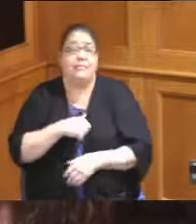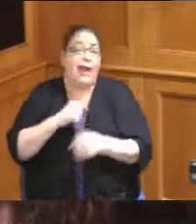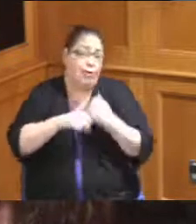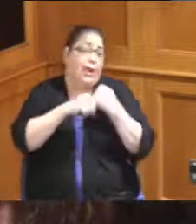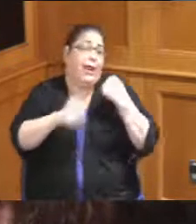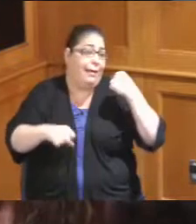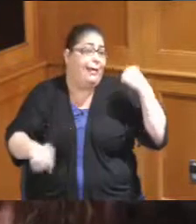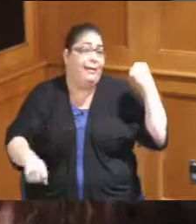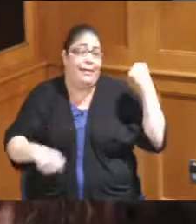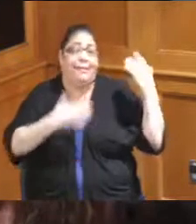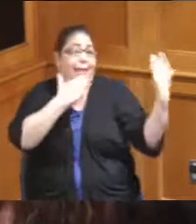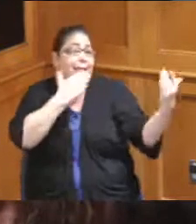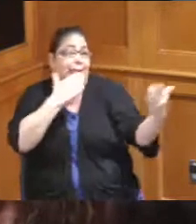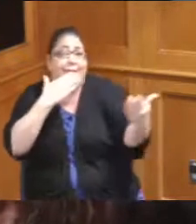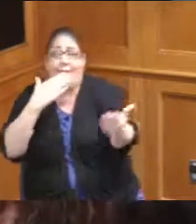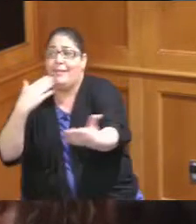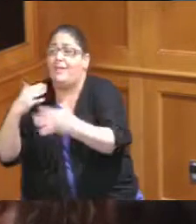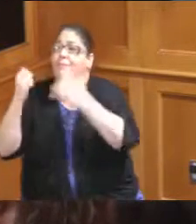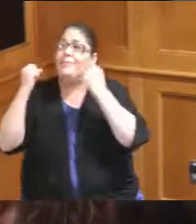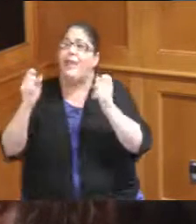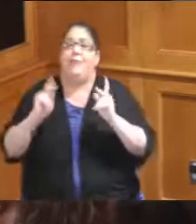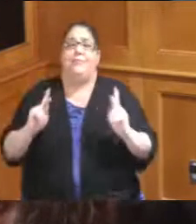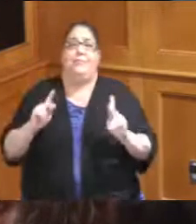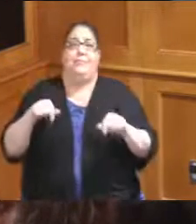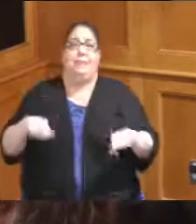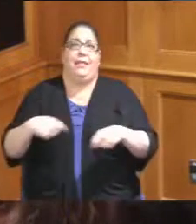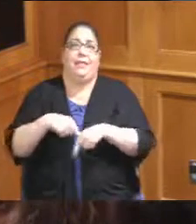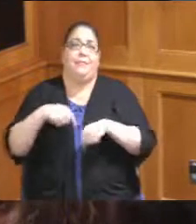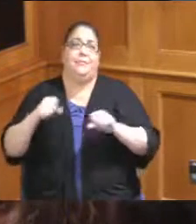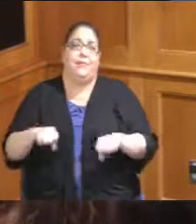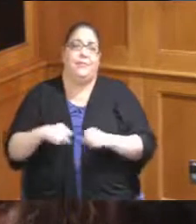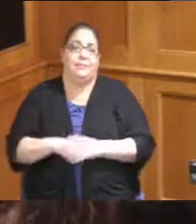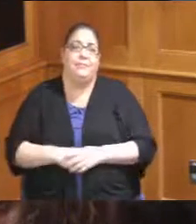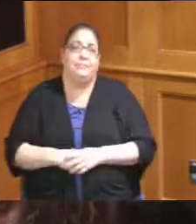on we have so many people that have made this a possibility for us and we're just forever grateful